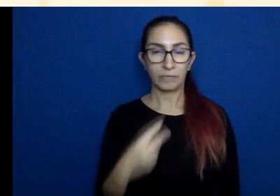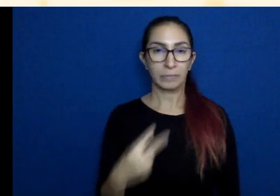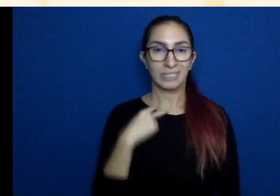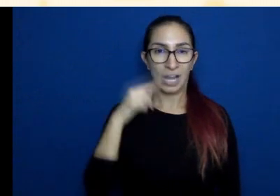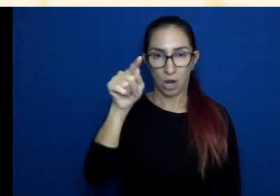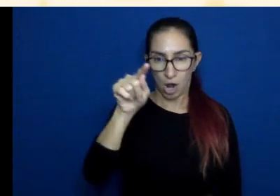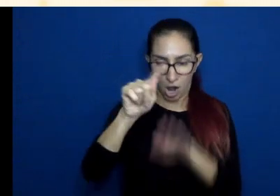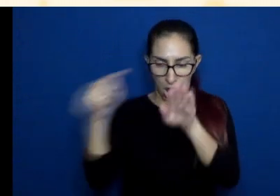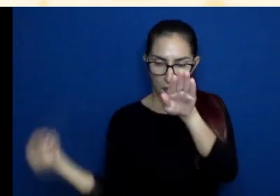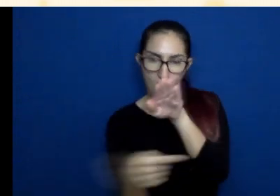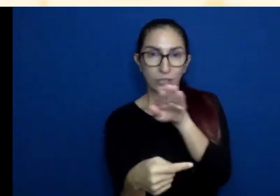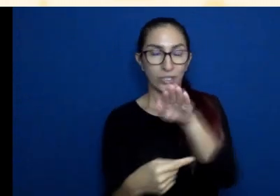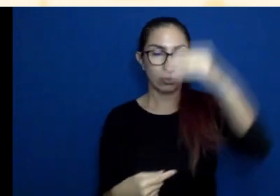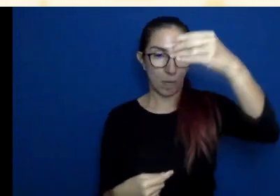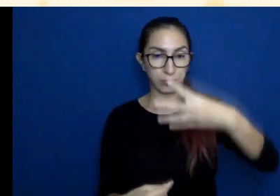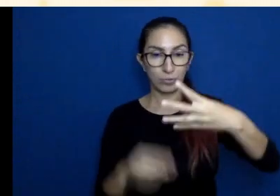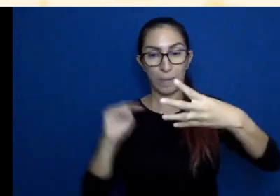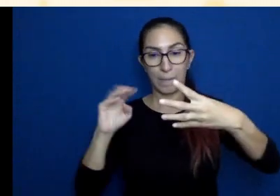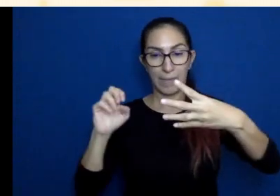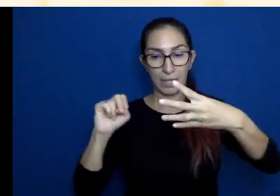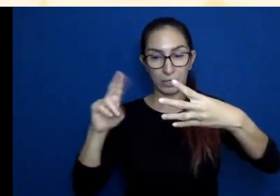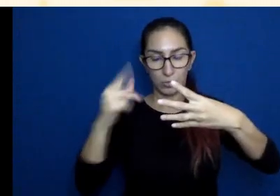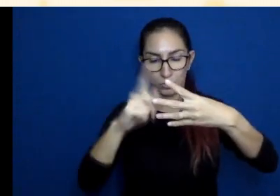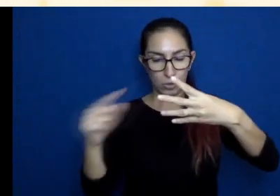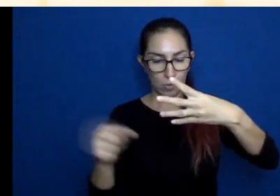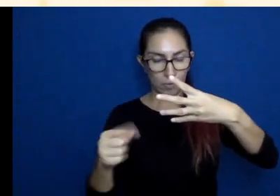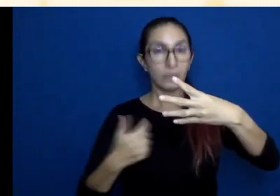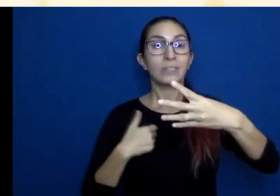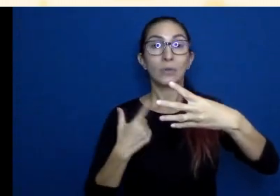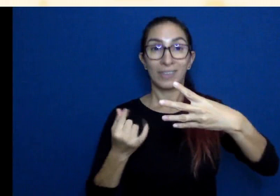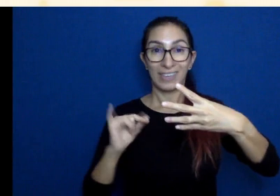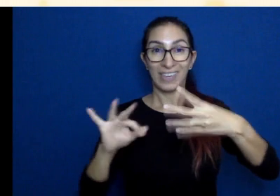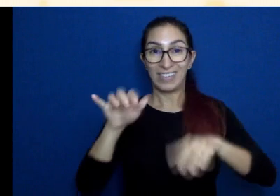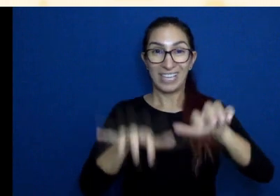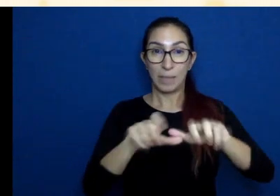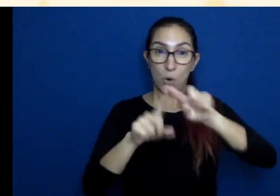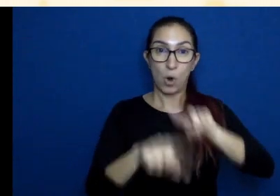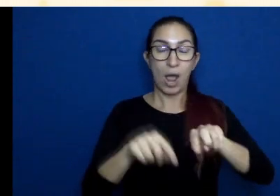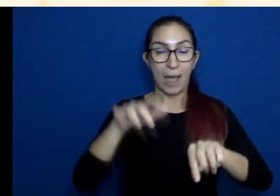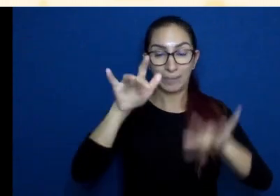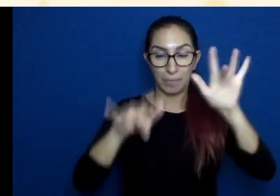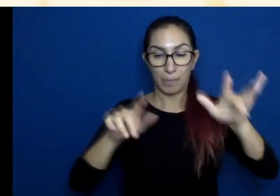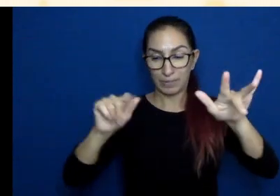the user is stuck on a page underneath the menu. So if you're a keyboard user, you're tabbing